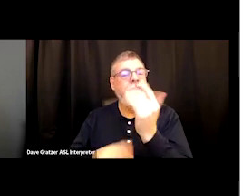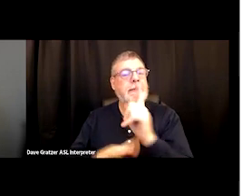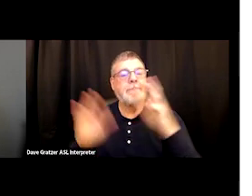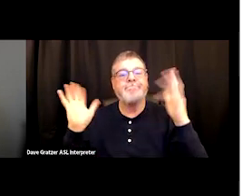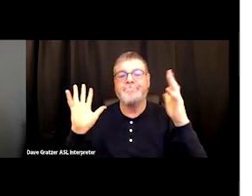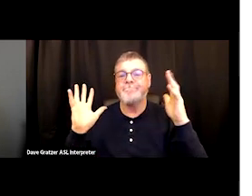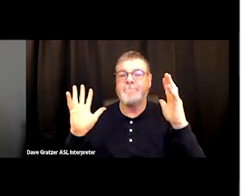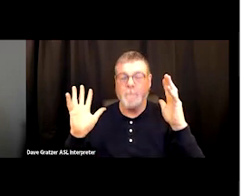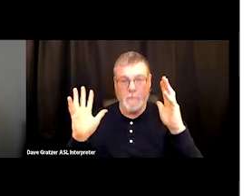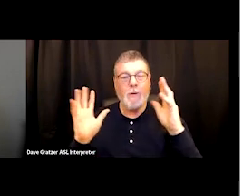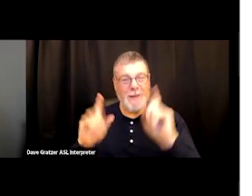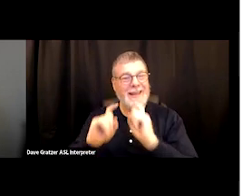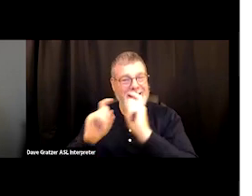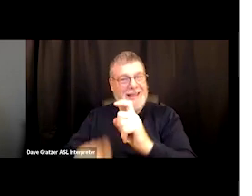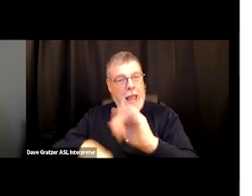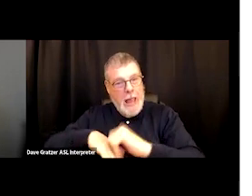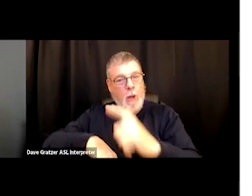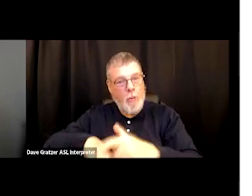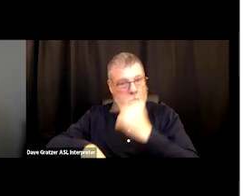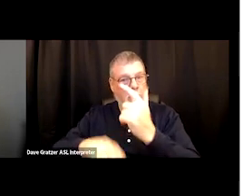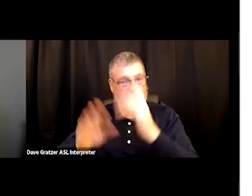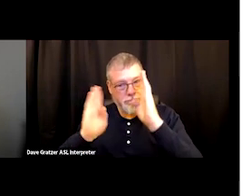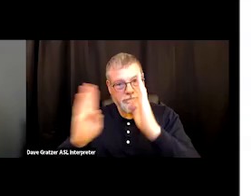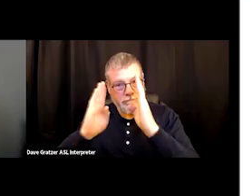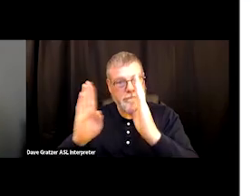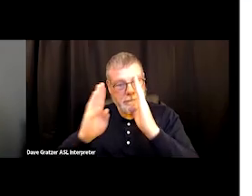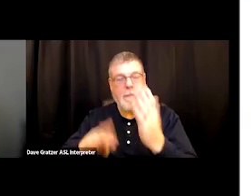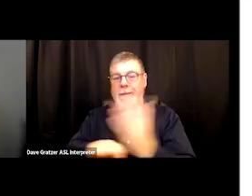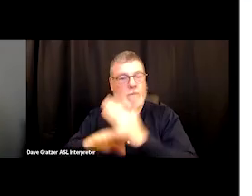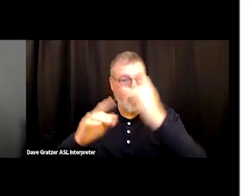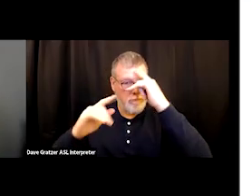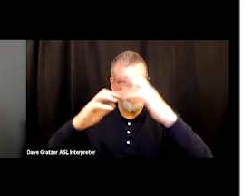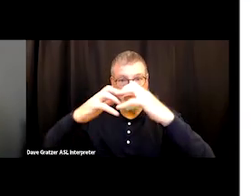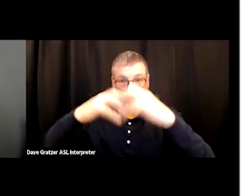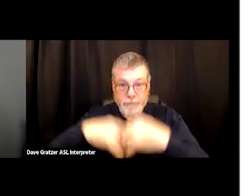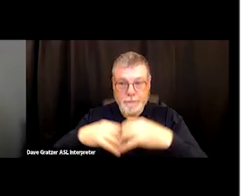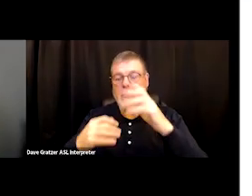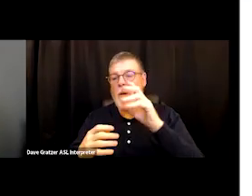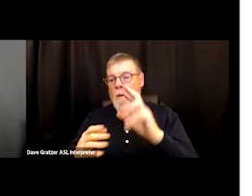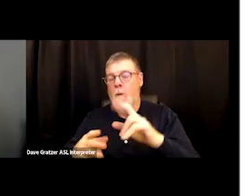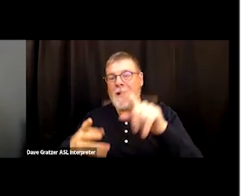So you're kind of quantifying how long he can concentrate before either ending the meeting or needing a break,